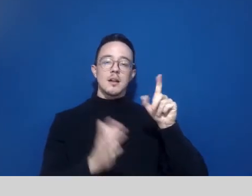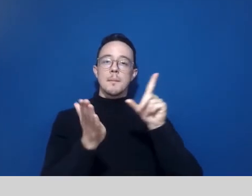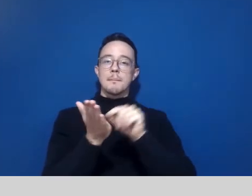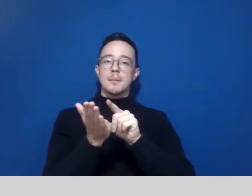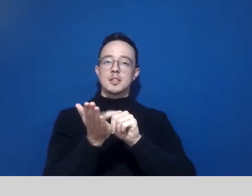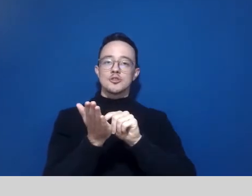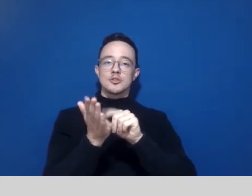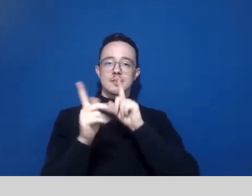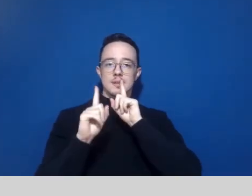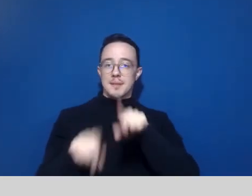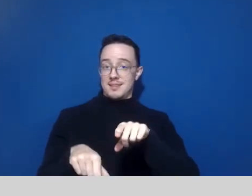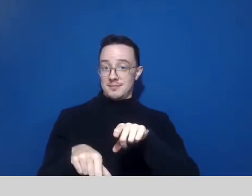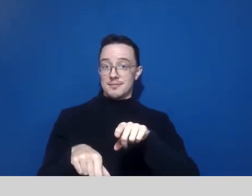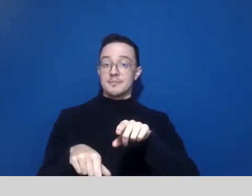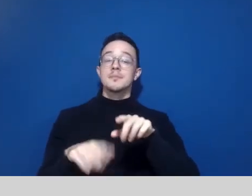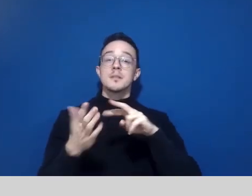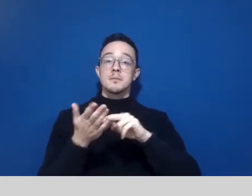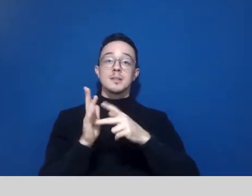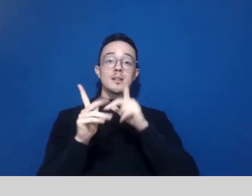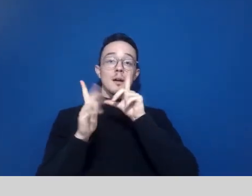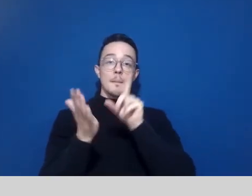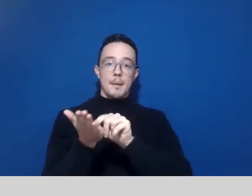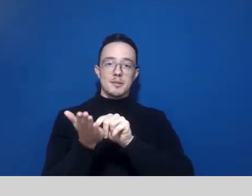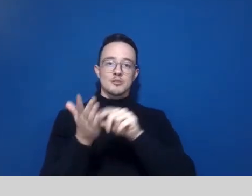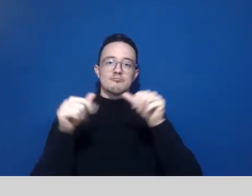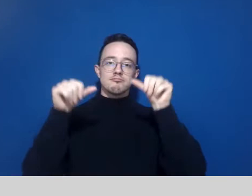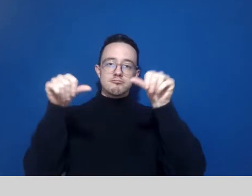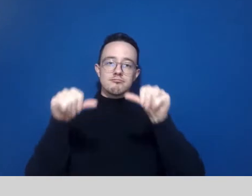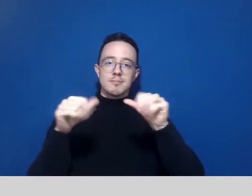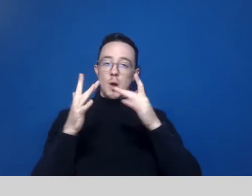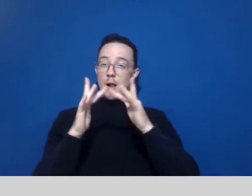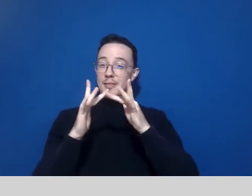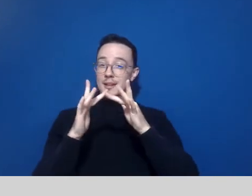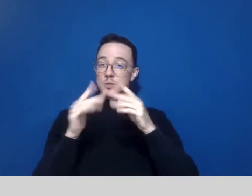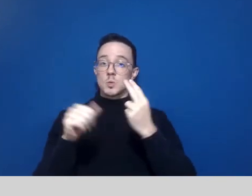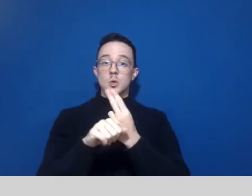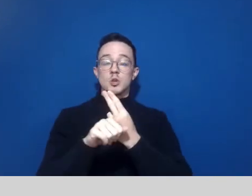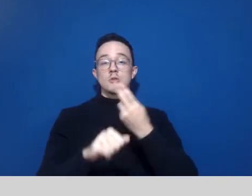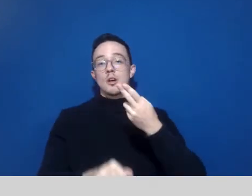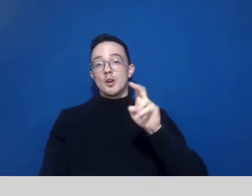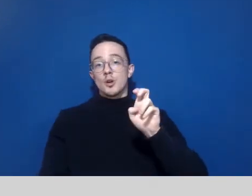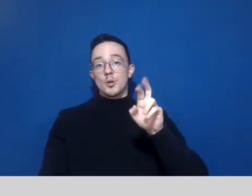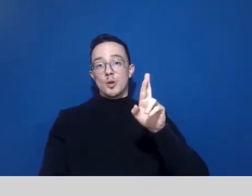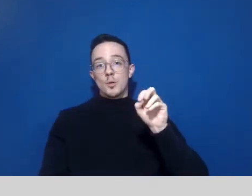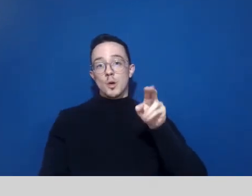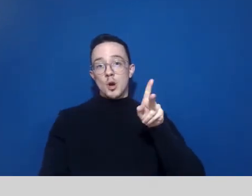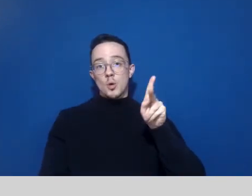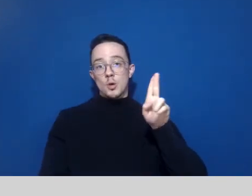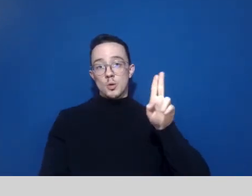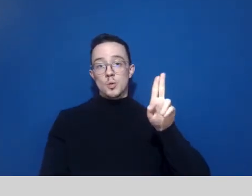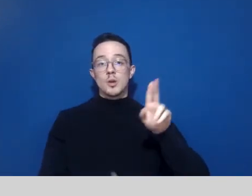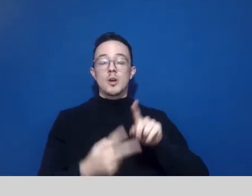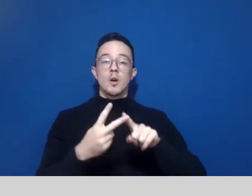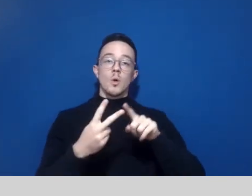So, Datasette Publish lets you publish databases online, using Google Cloud Run or Heroku or Vercel.